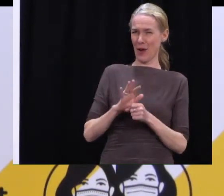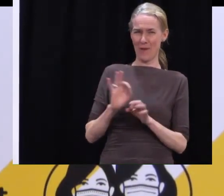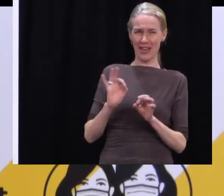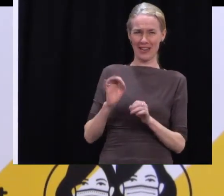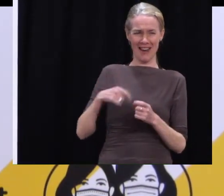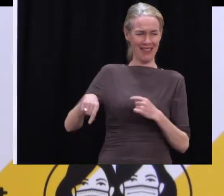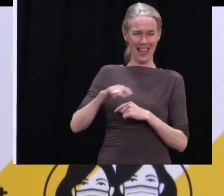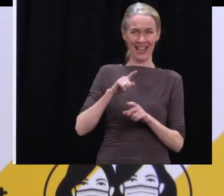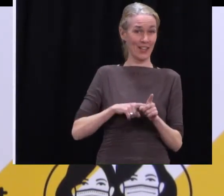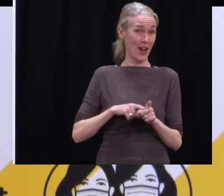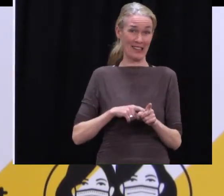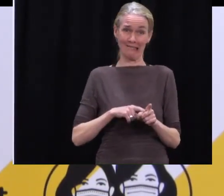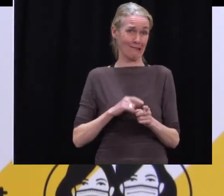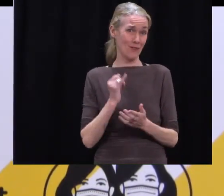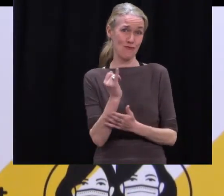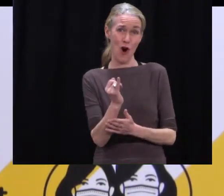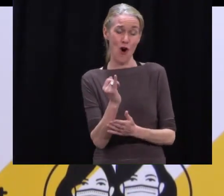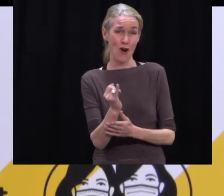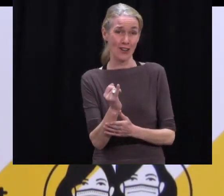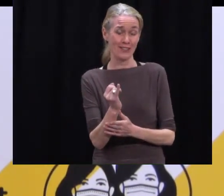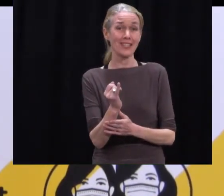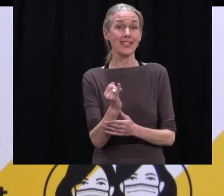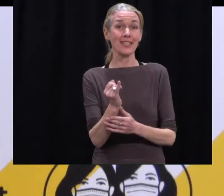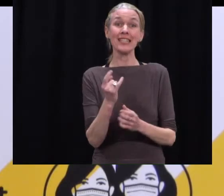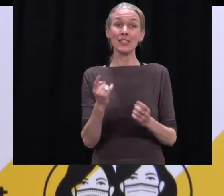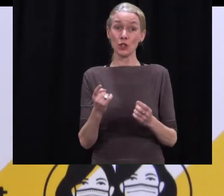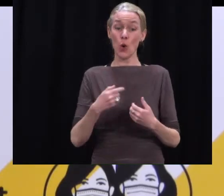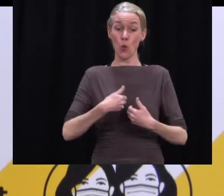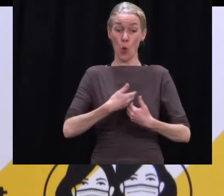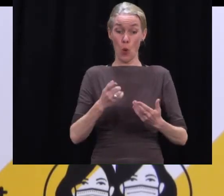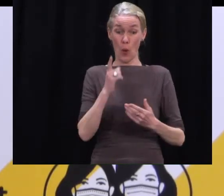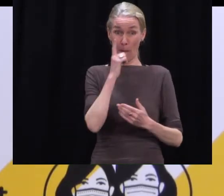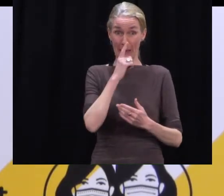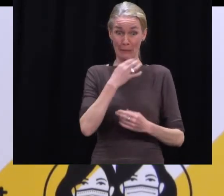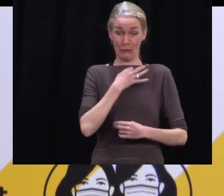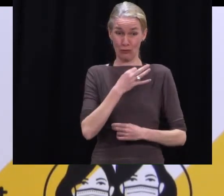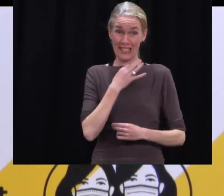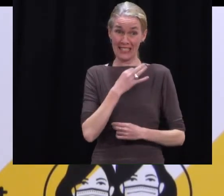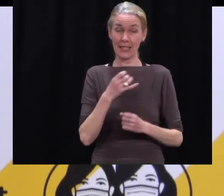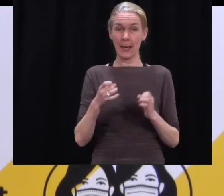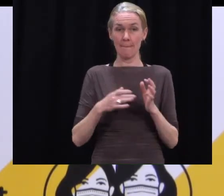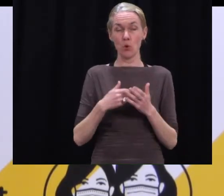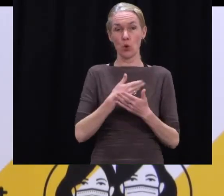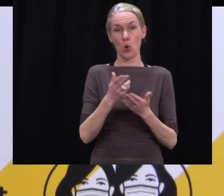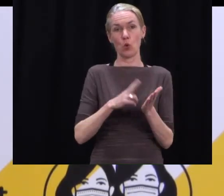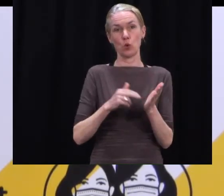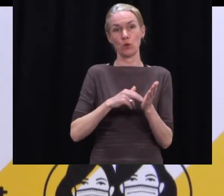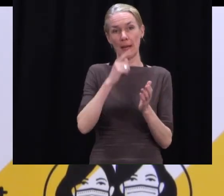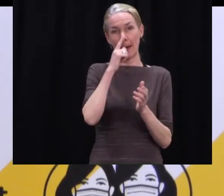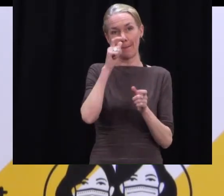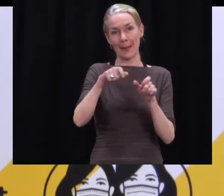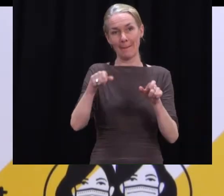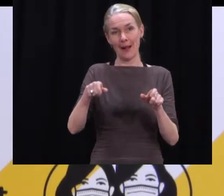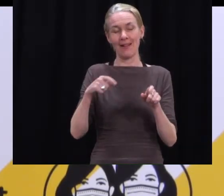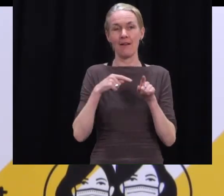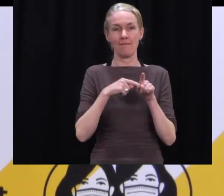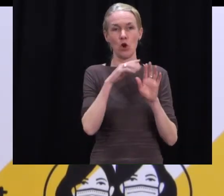from this virus. So we all have a job to do. So my request would be we need everyone from